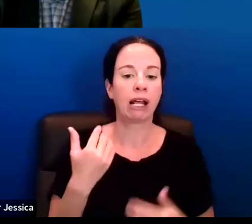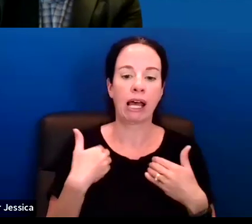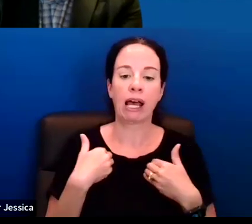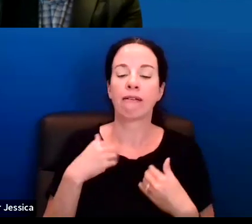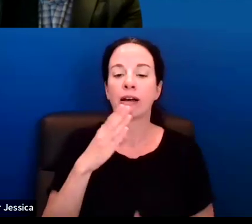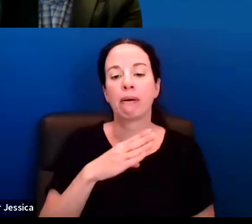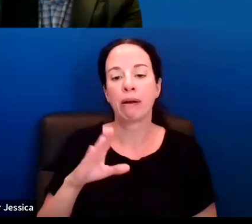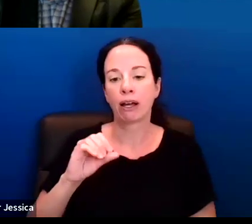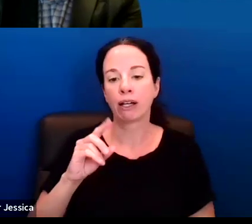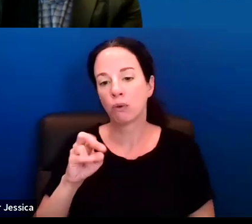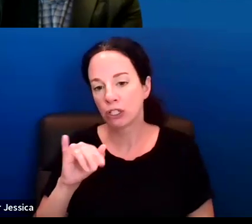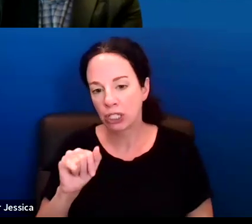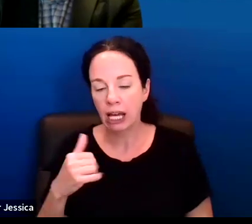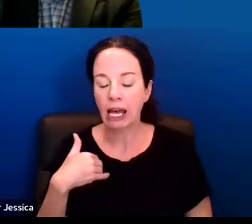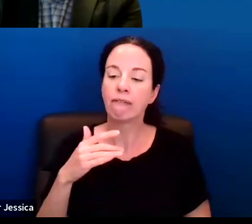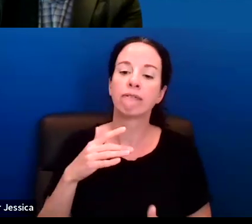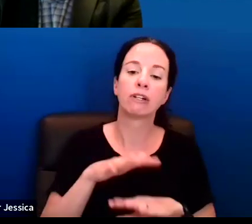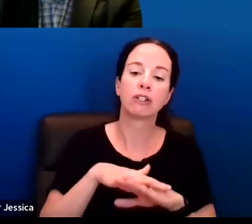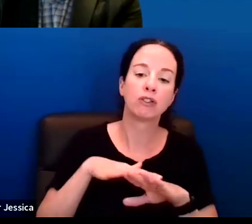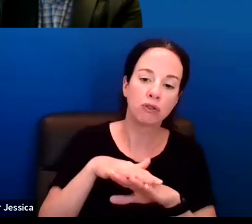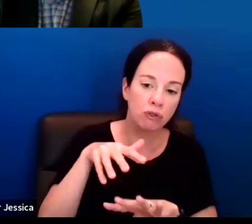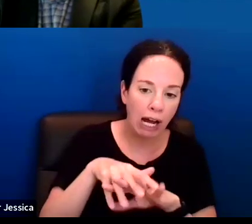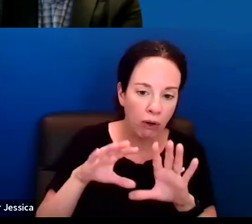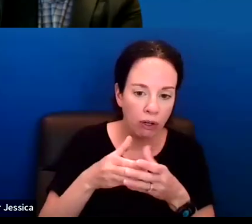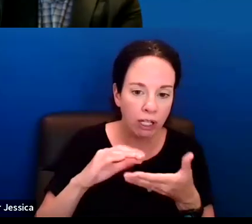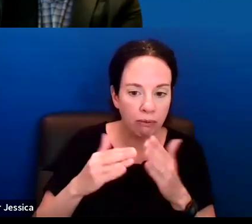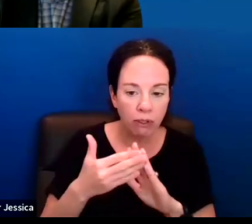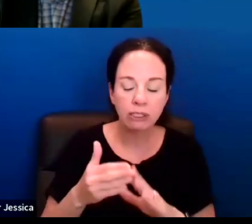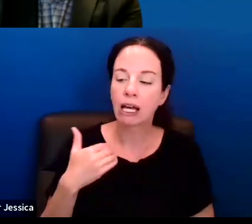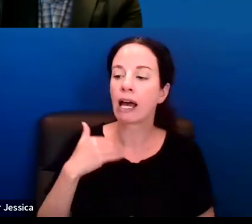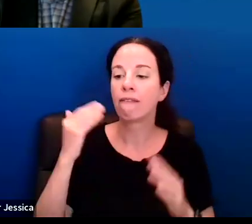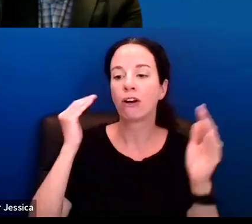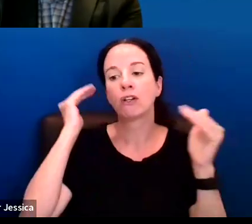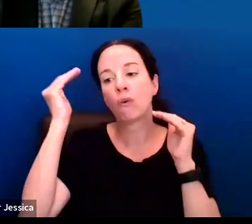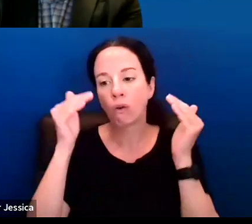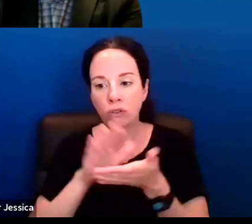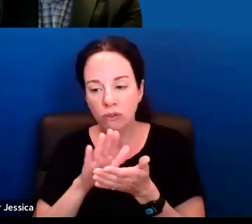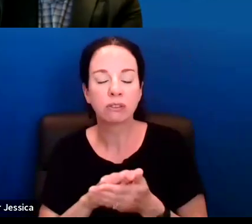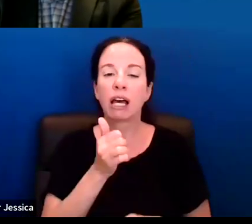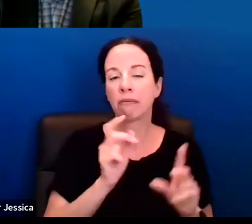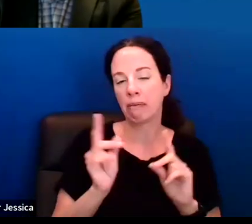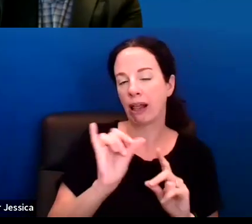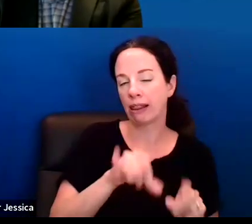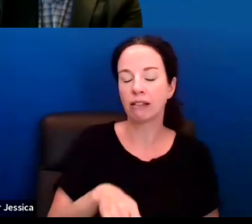we've got our tribal communities, We've got our adult schools, other folks like that. So